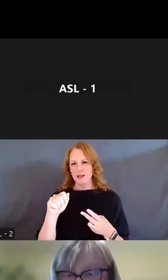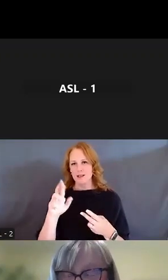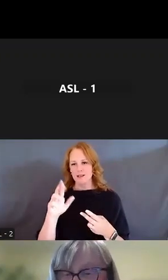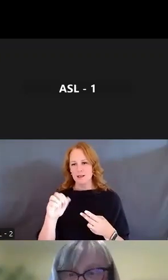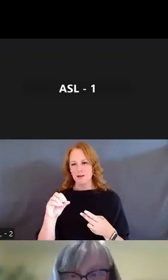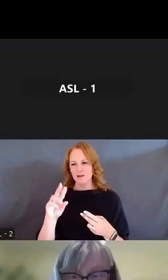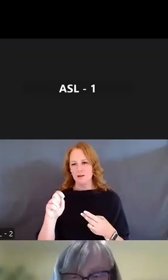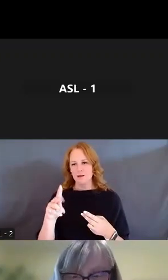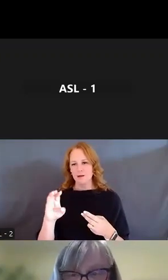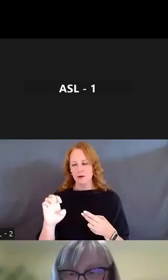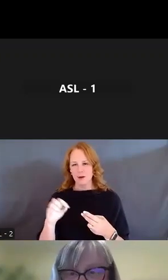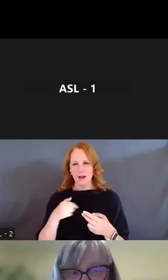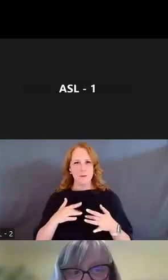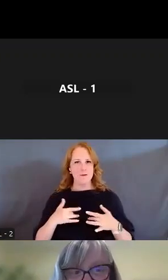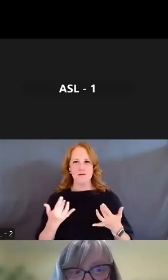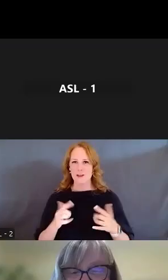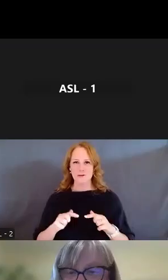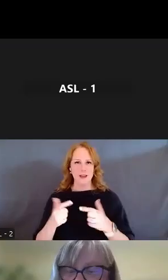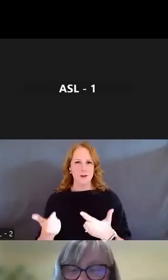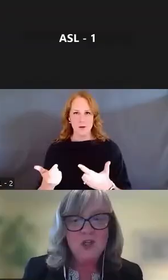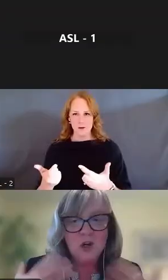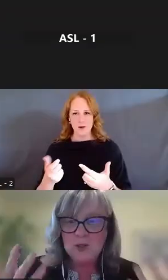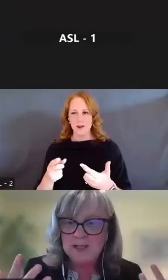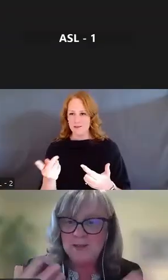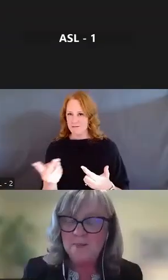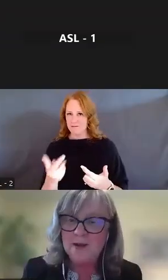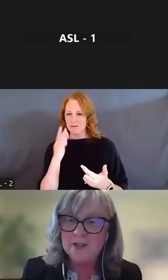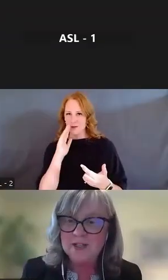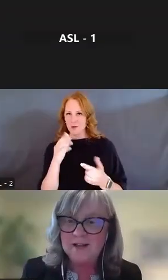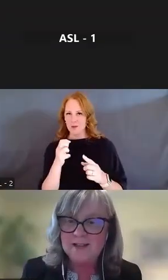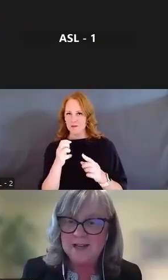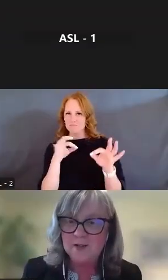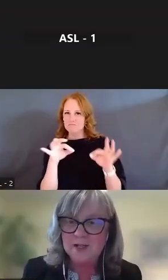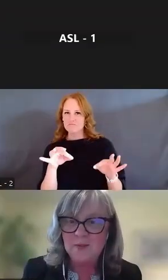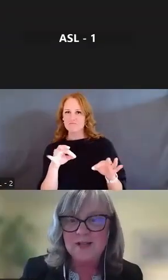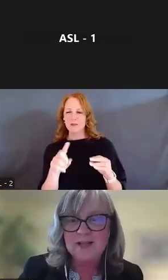able to hand it over to them and um have them talk to you a little bit about uh Tara's experience at